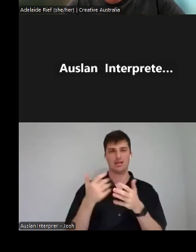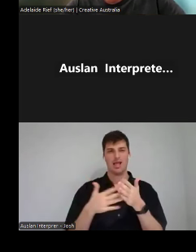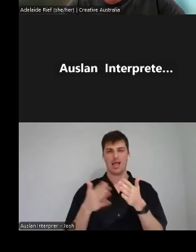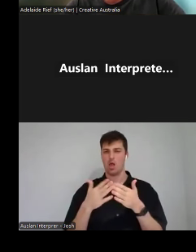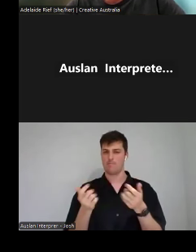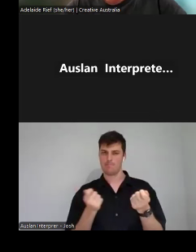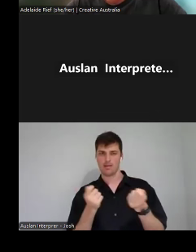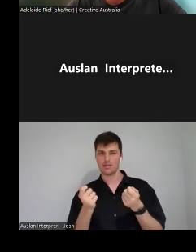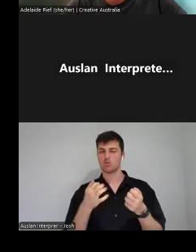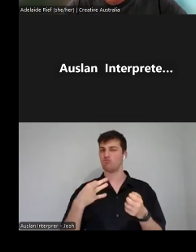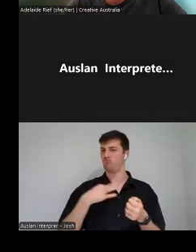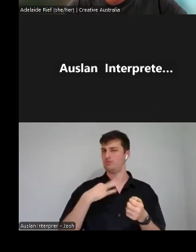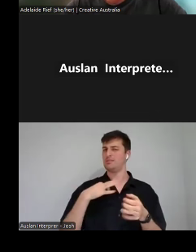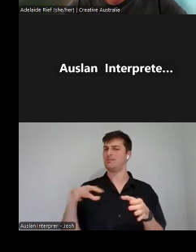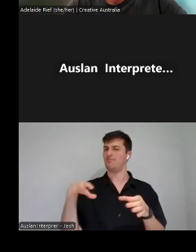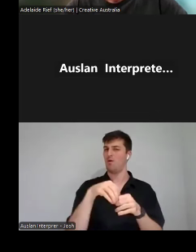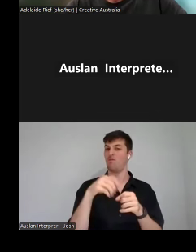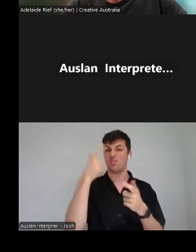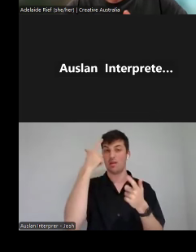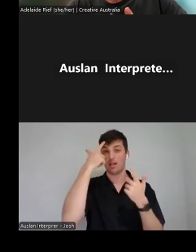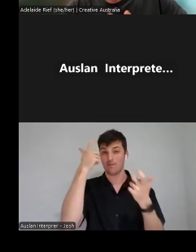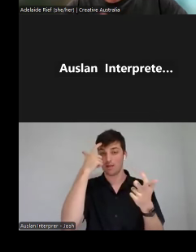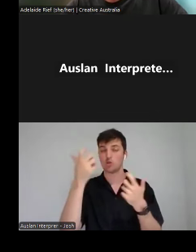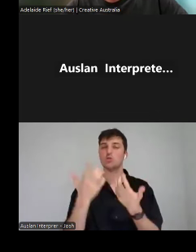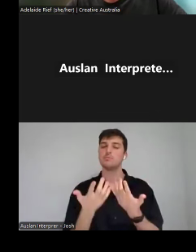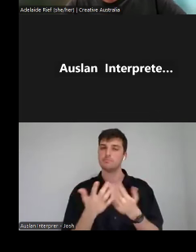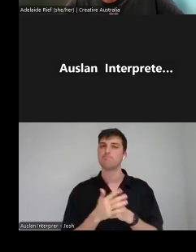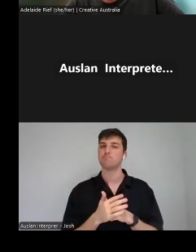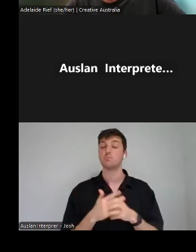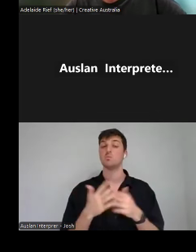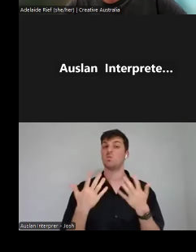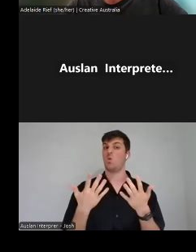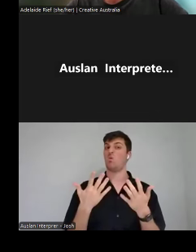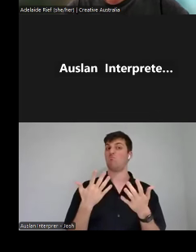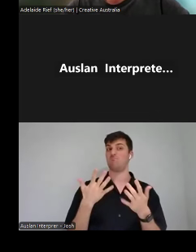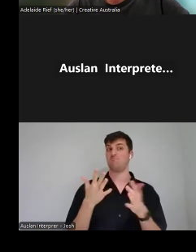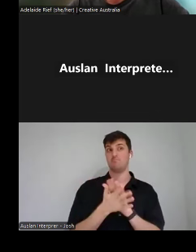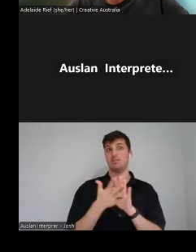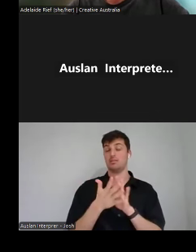might be associated with that innovation. So you would be thinking then as an organisation we need